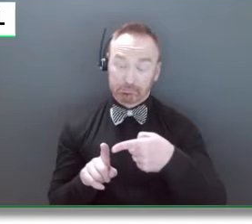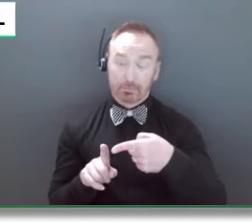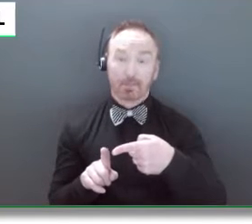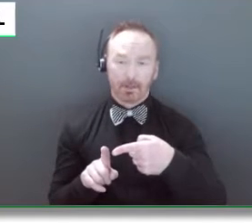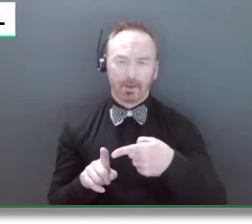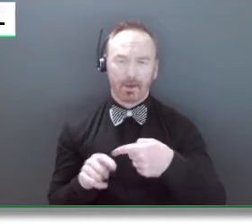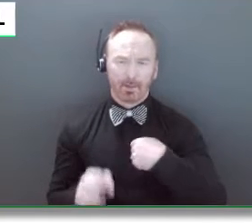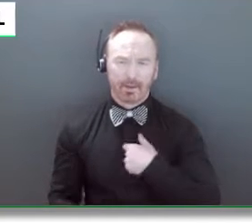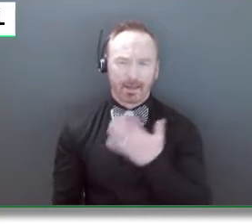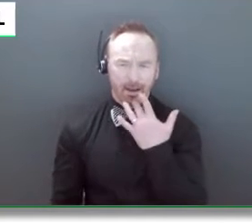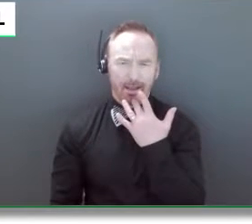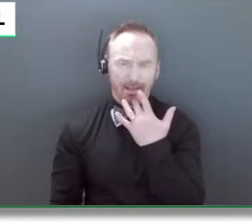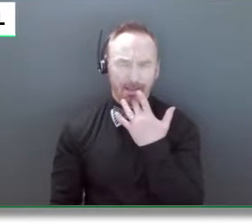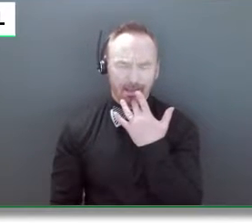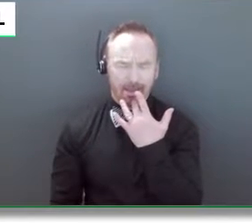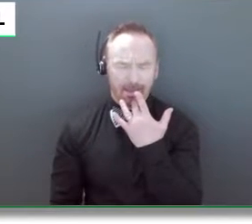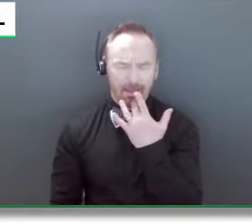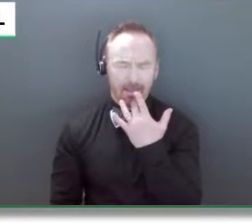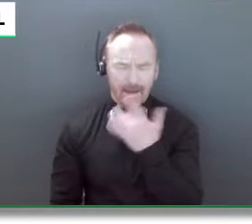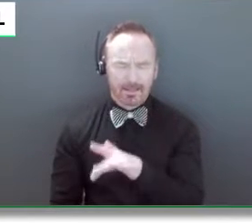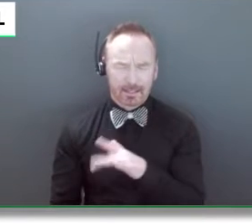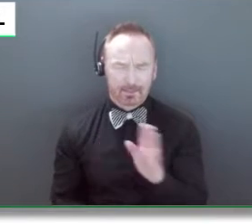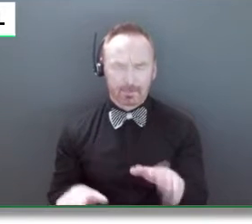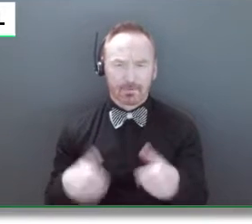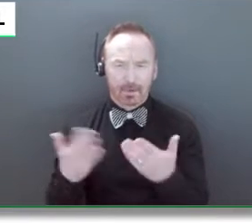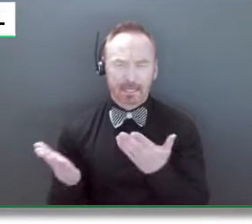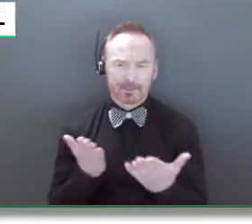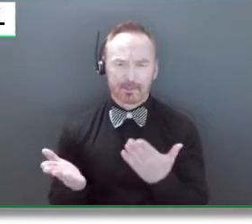the last uh five five years in the recent history